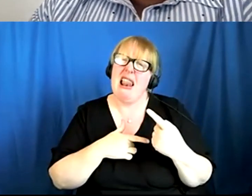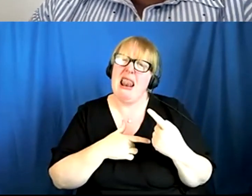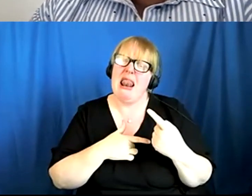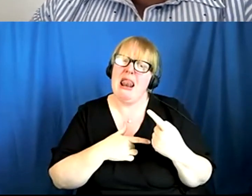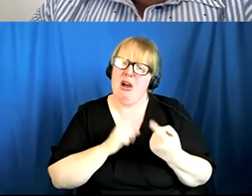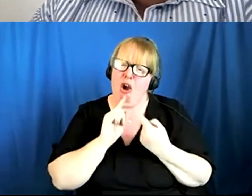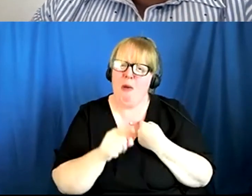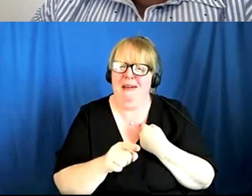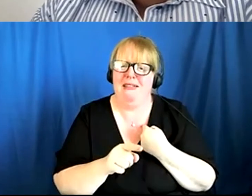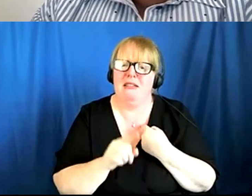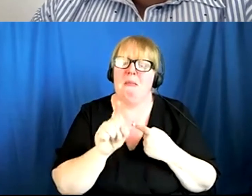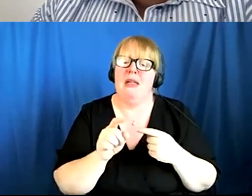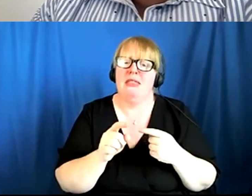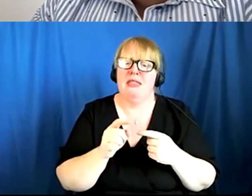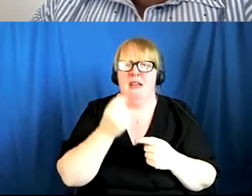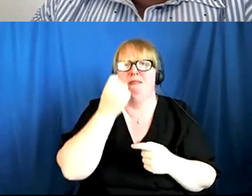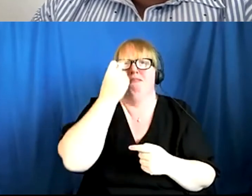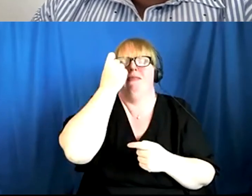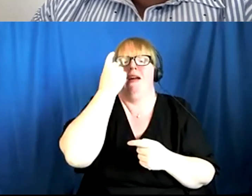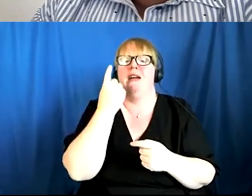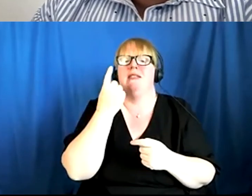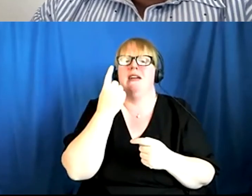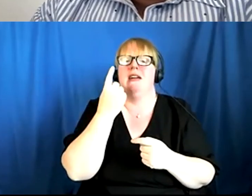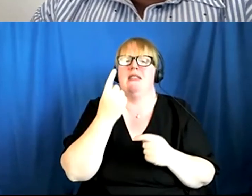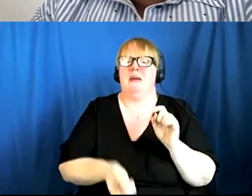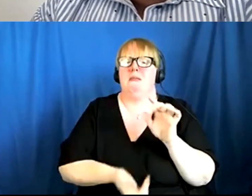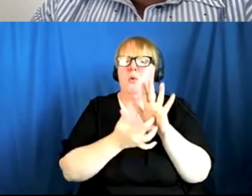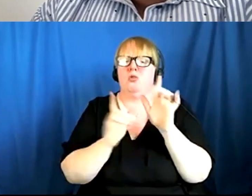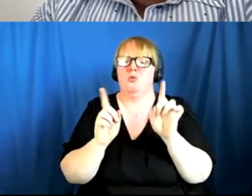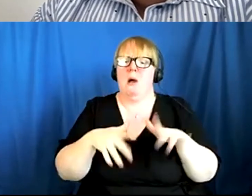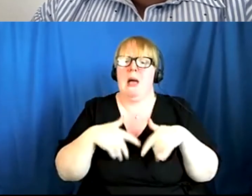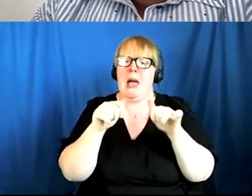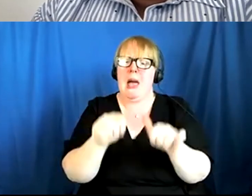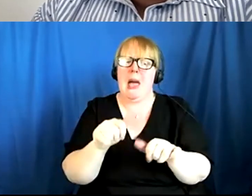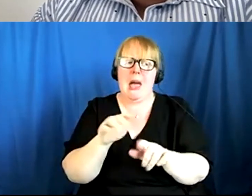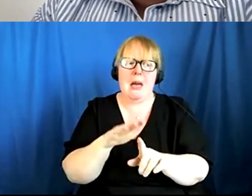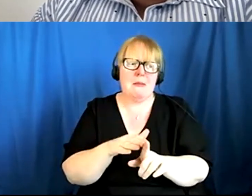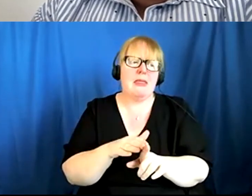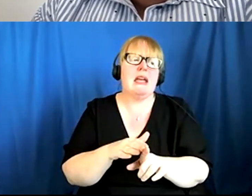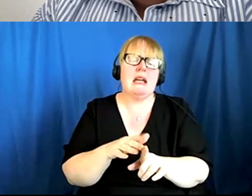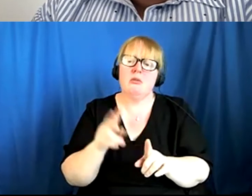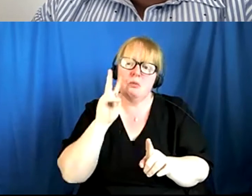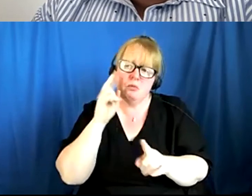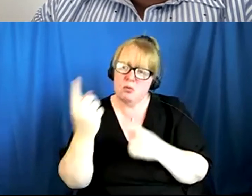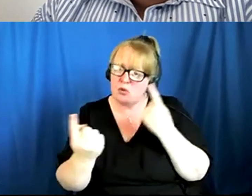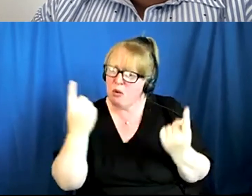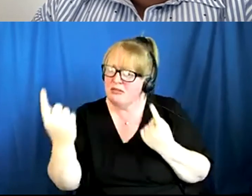But this idea of importance of empathy. How do you see empathy within your practice Adam?